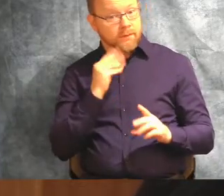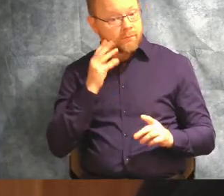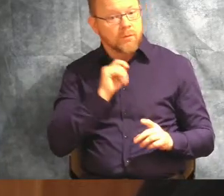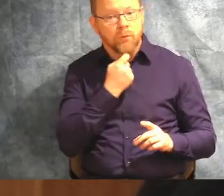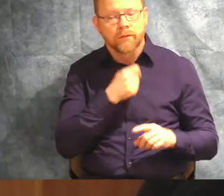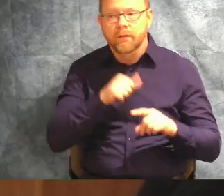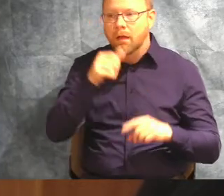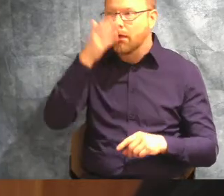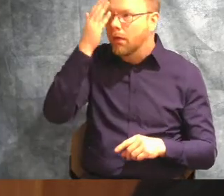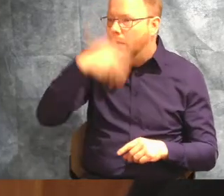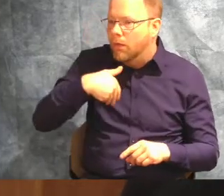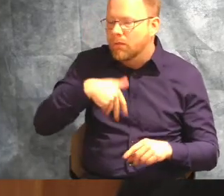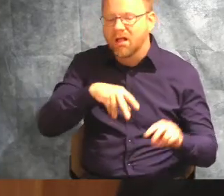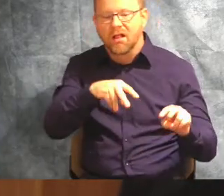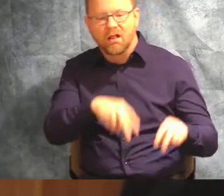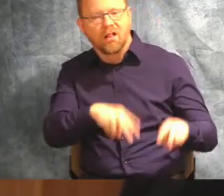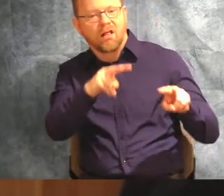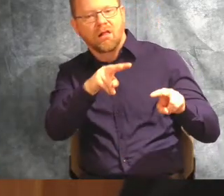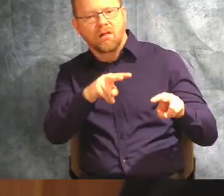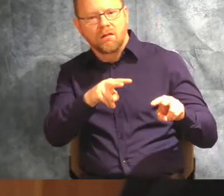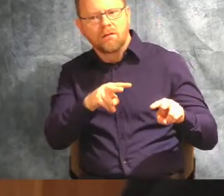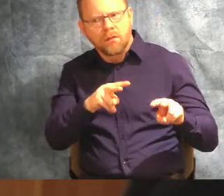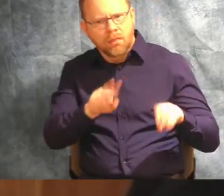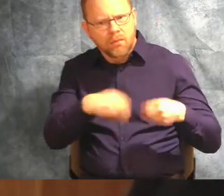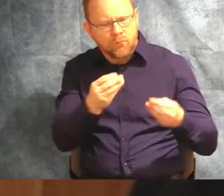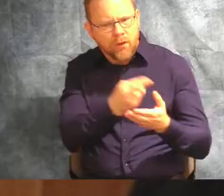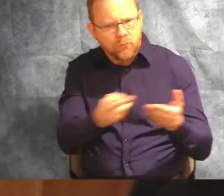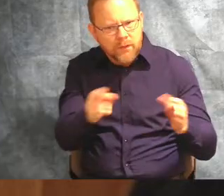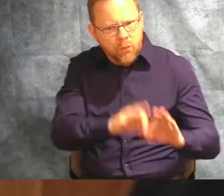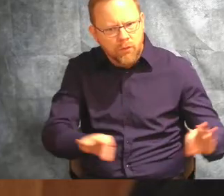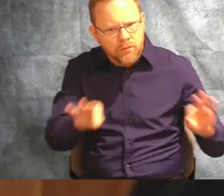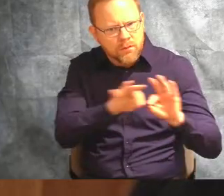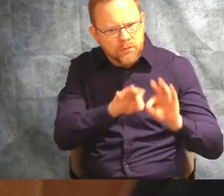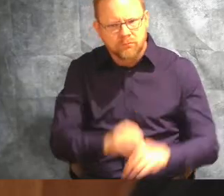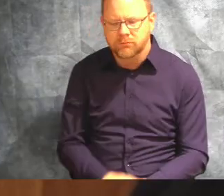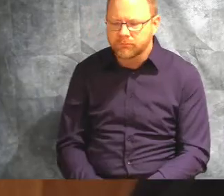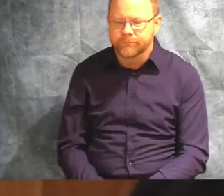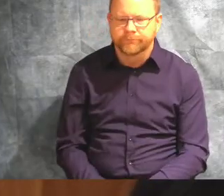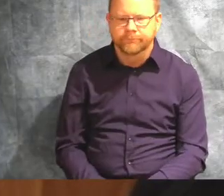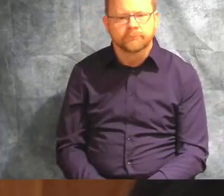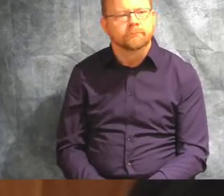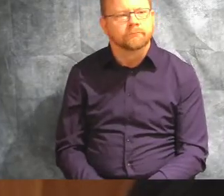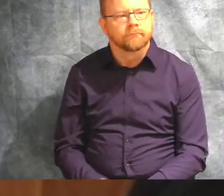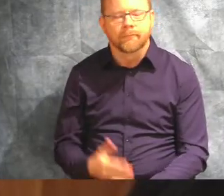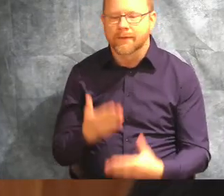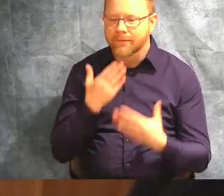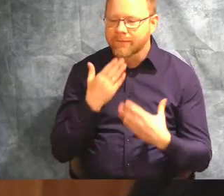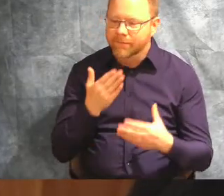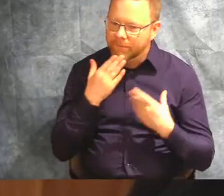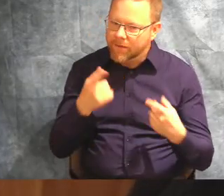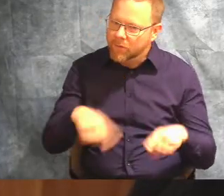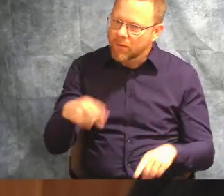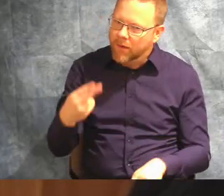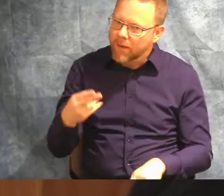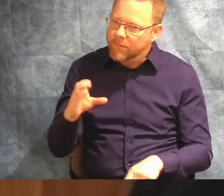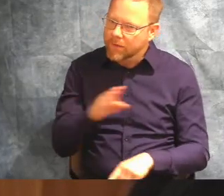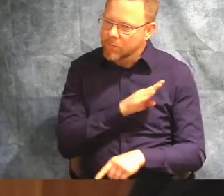underestimated, or left without the resources they need to communicate. I'd like to thank you, the Hamilton County Board of Commissioners,